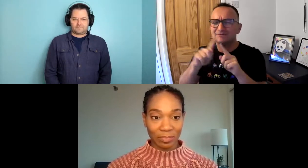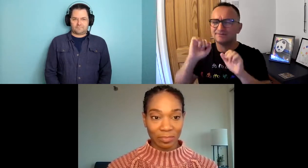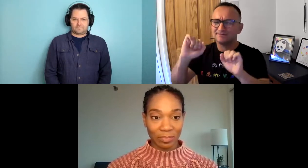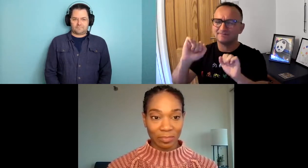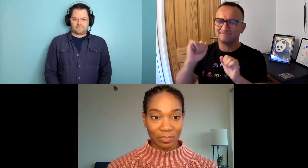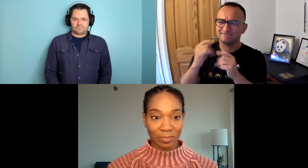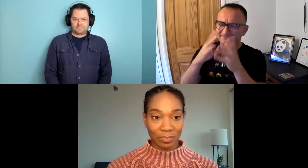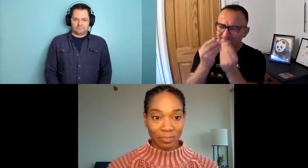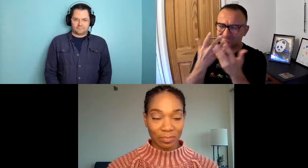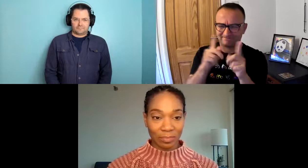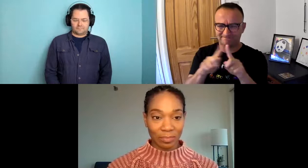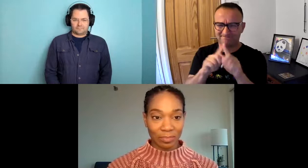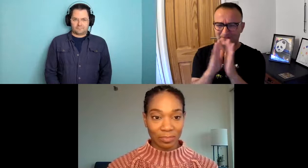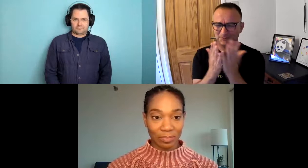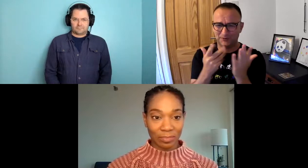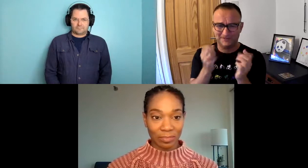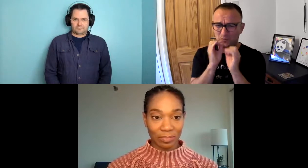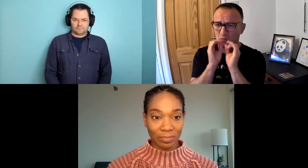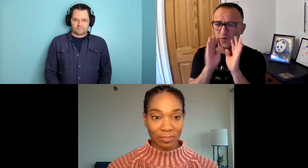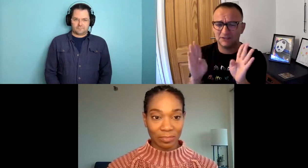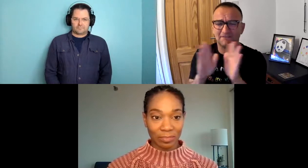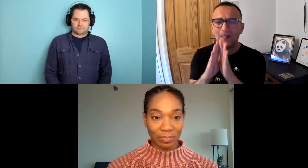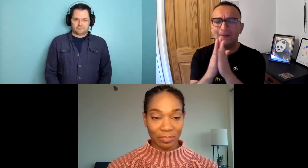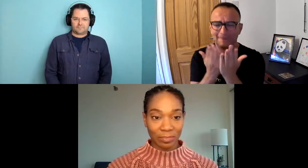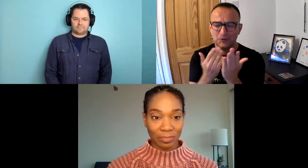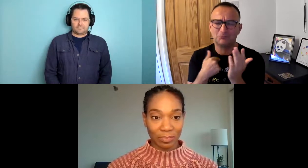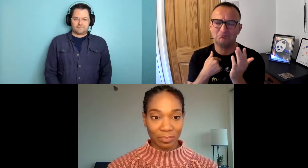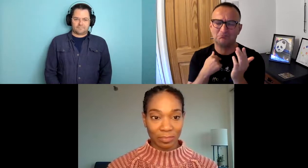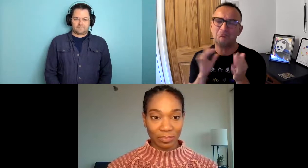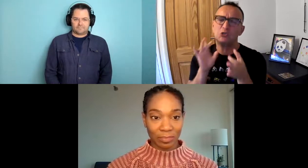Deaf Rainbow UK since our inception we have been trying